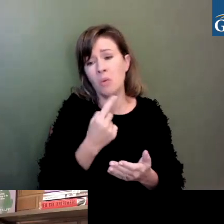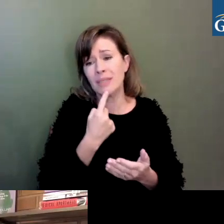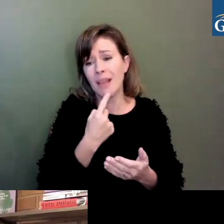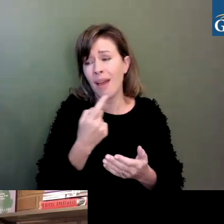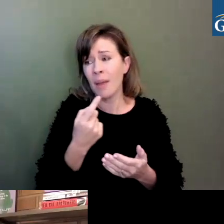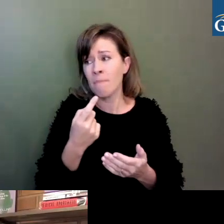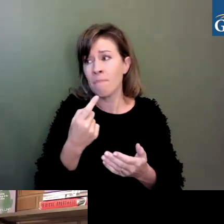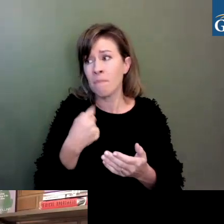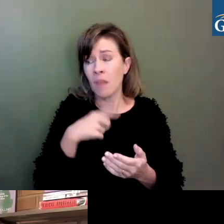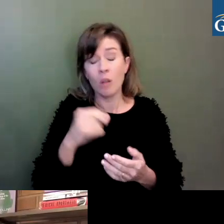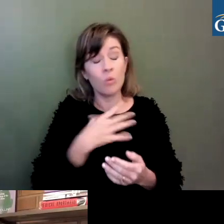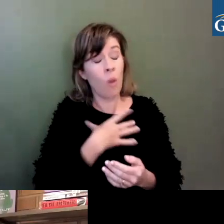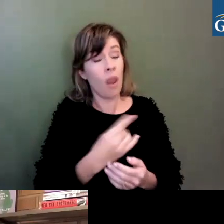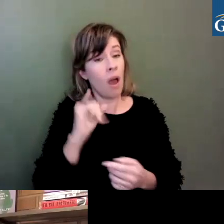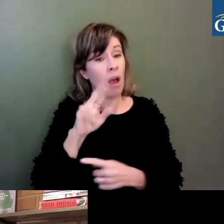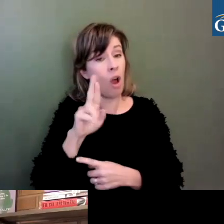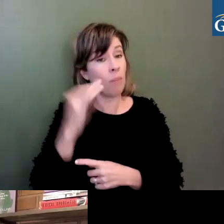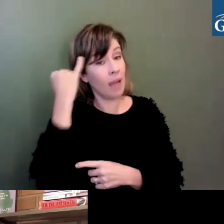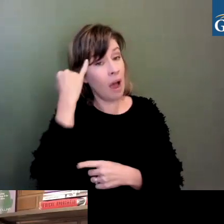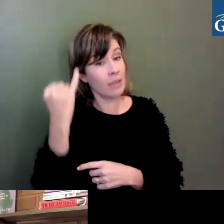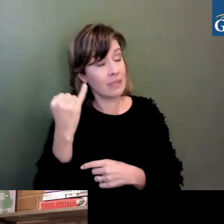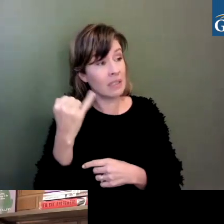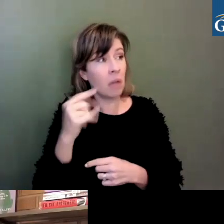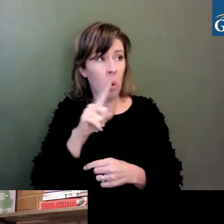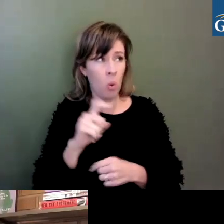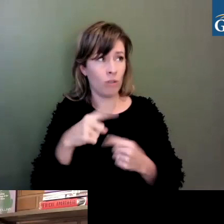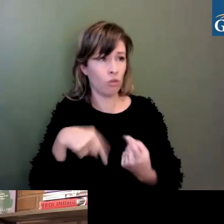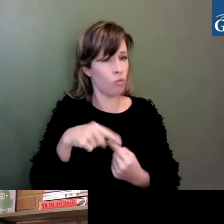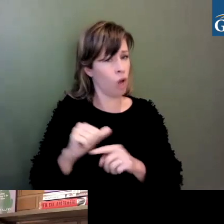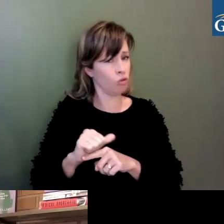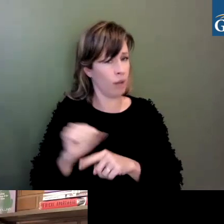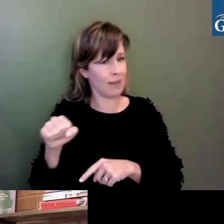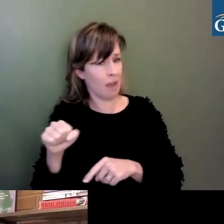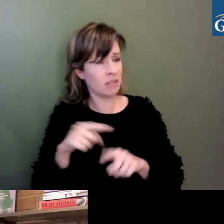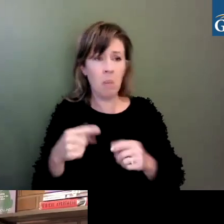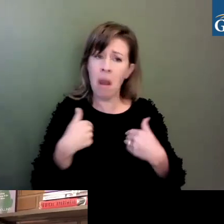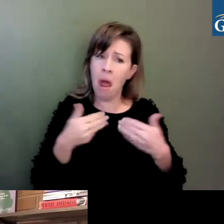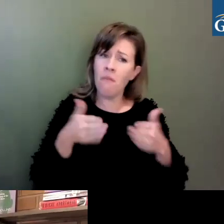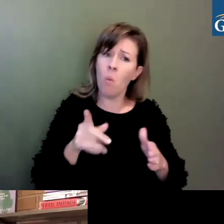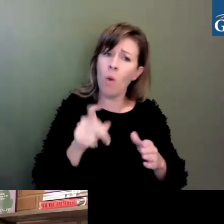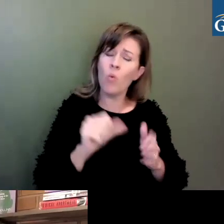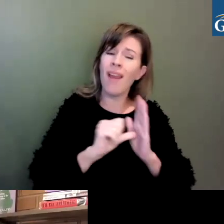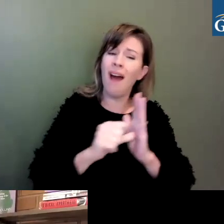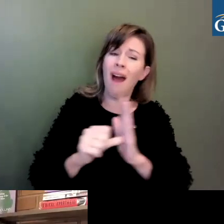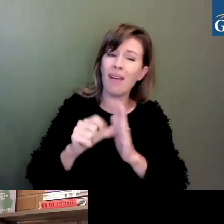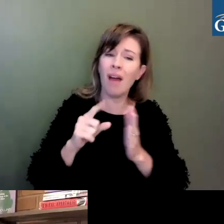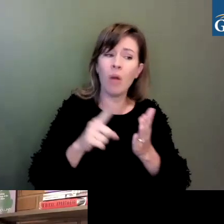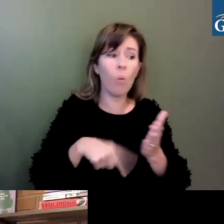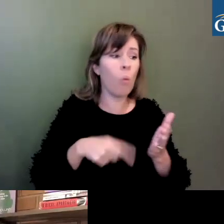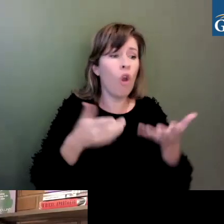idea, I think there's a question around training. I think there's a way in which you can highlight what's already being done. Not as a way to say I'm bragging on